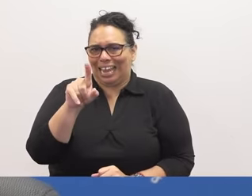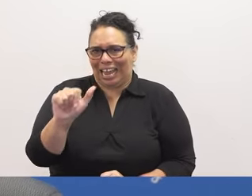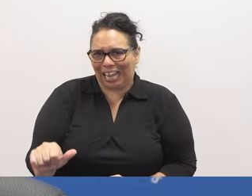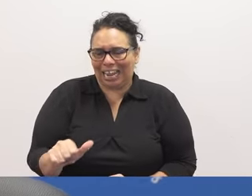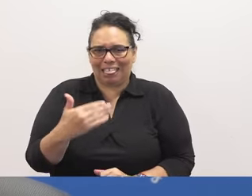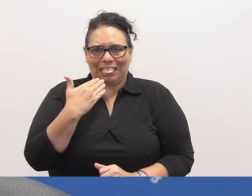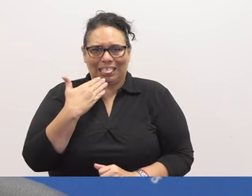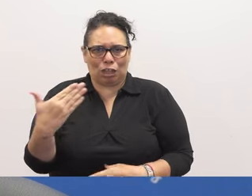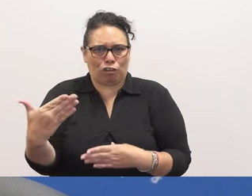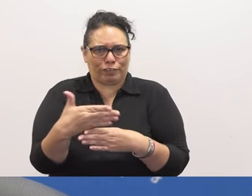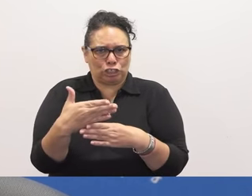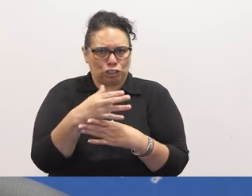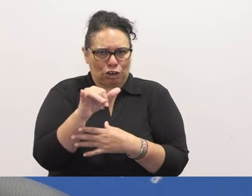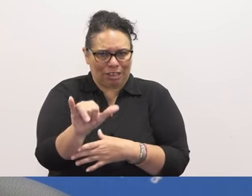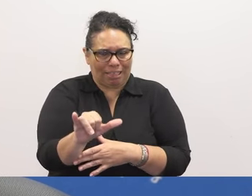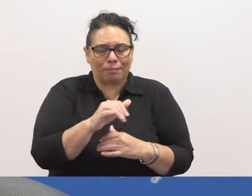So thank you for sharing that data, Ms. Nemec.